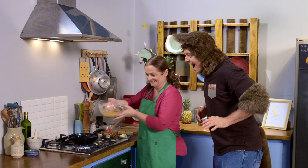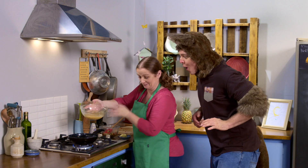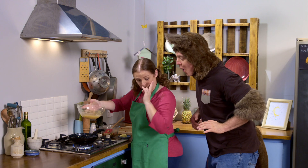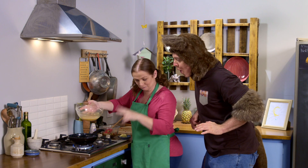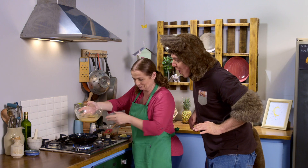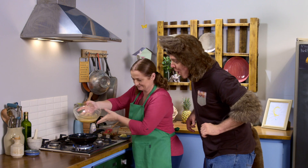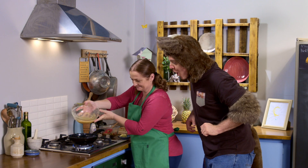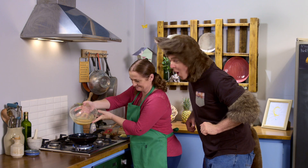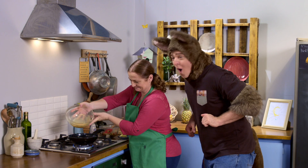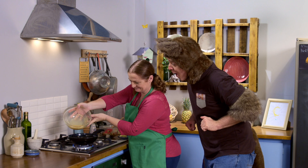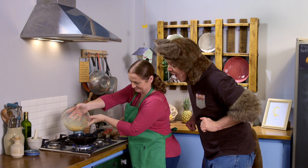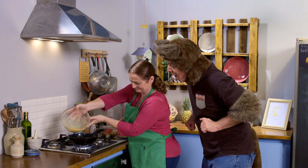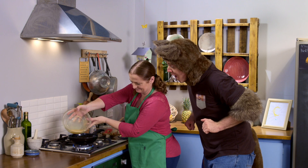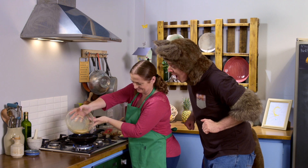You watching? Yep!